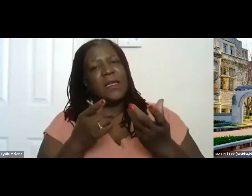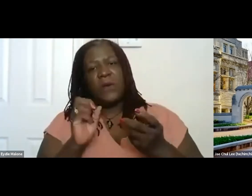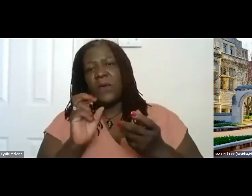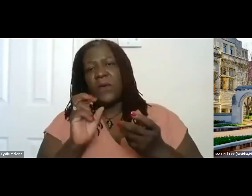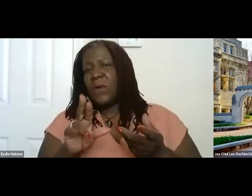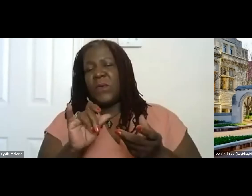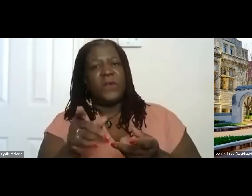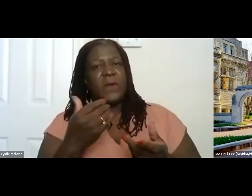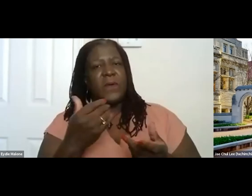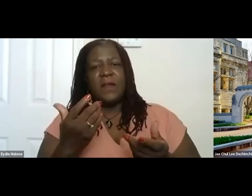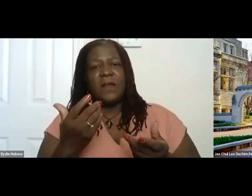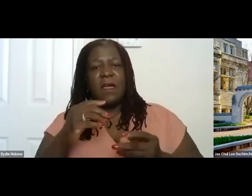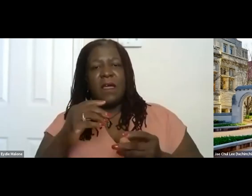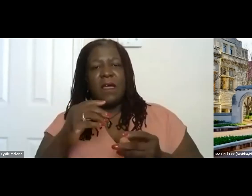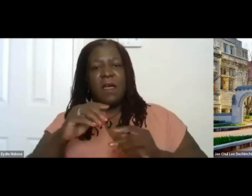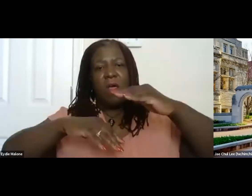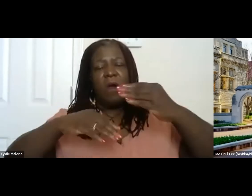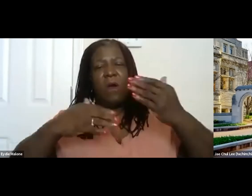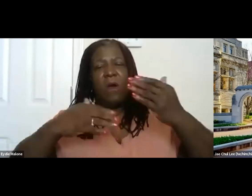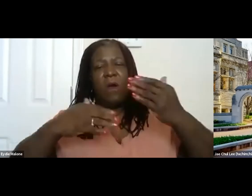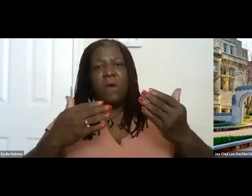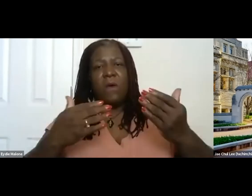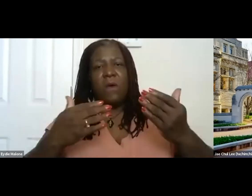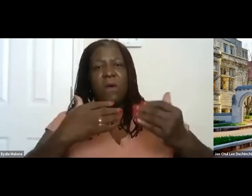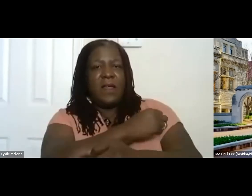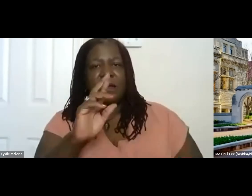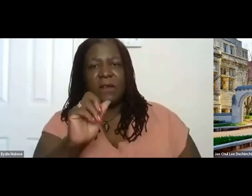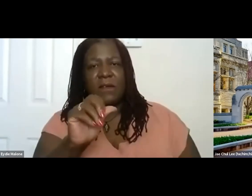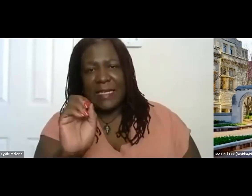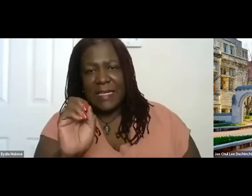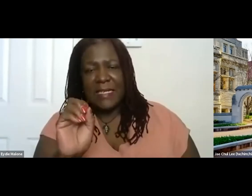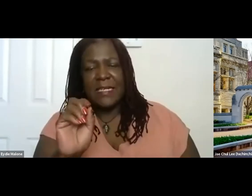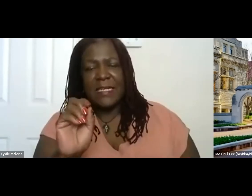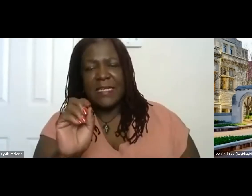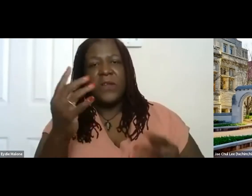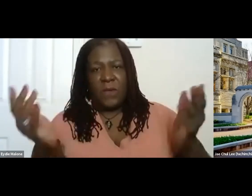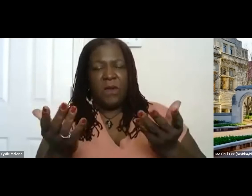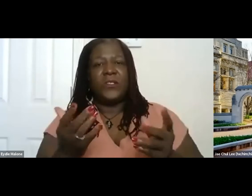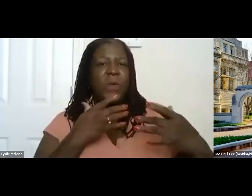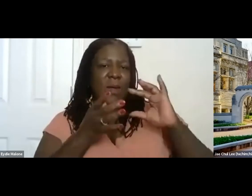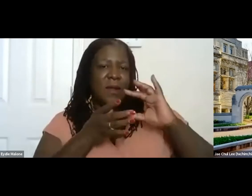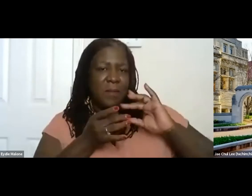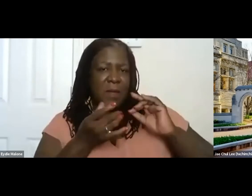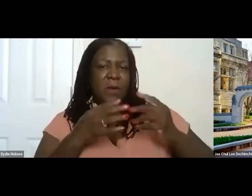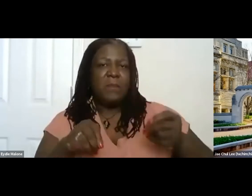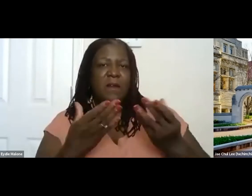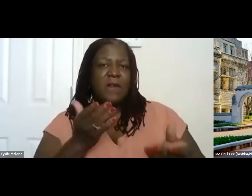vaccination rates, you're encouraged to contact us. We will provide our contact information